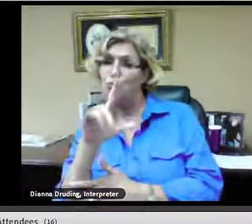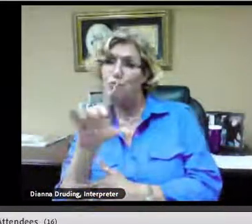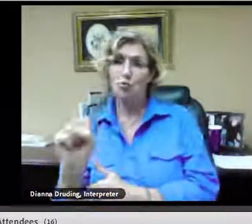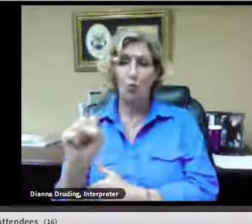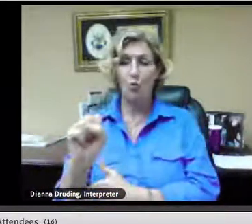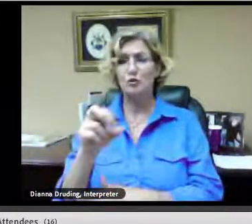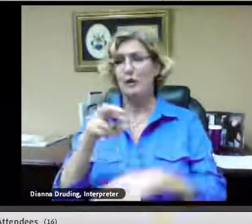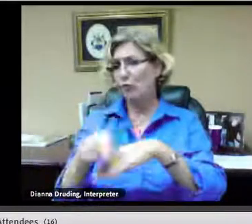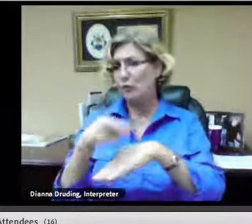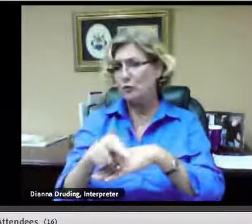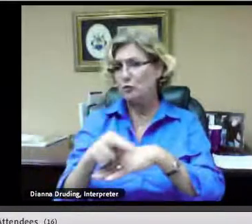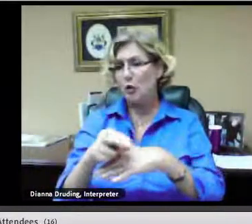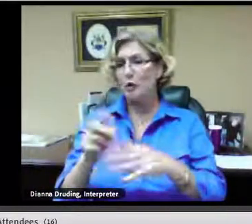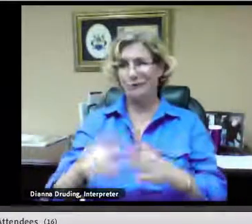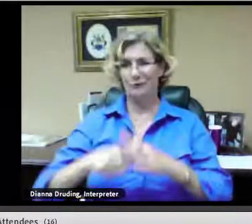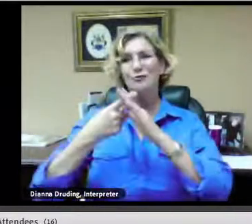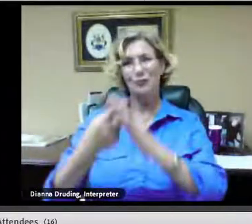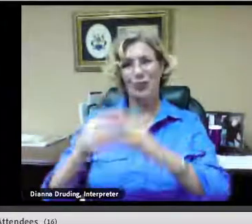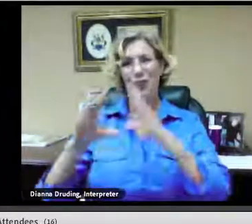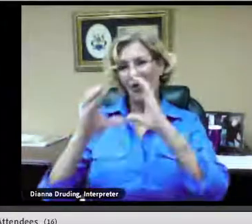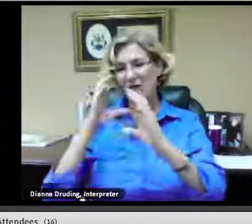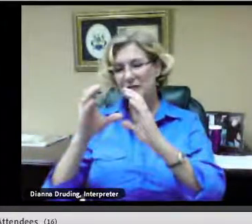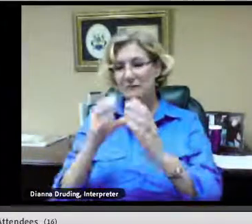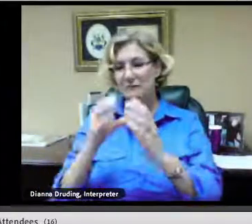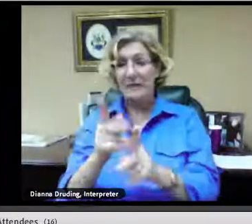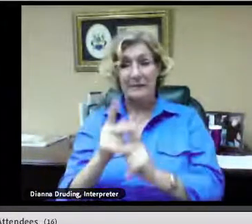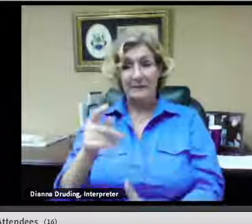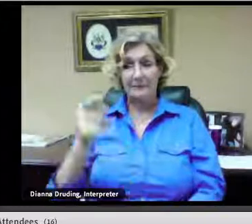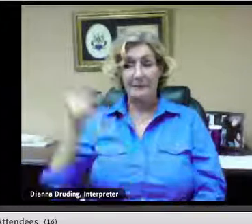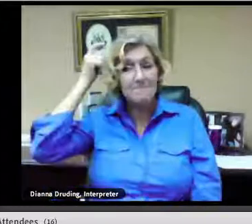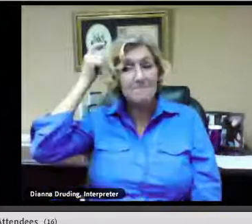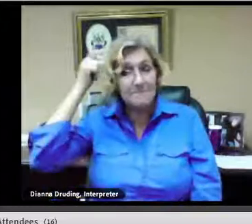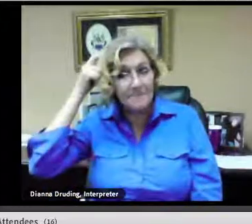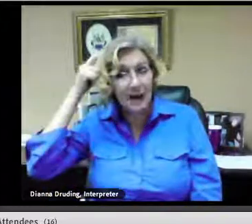and keep in mind, nothing about me without me.